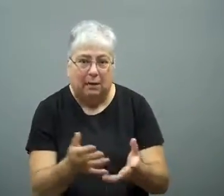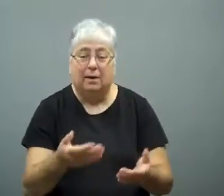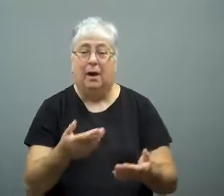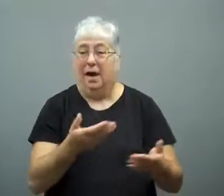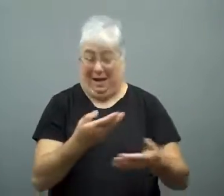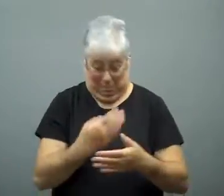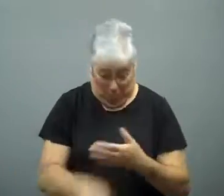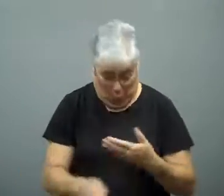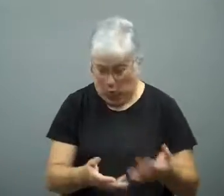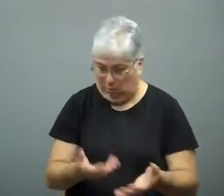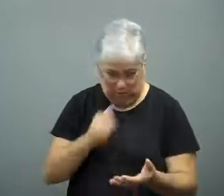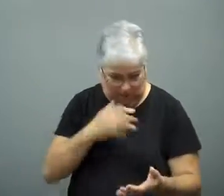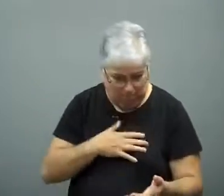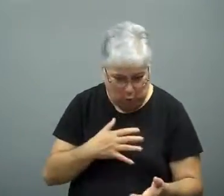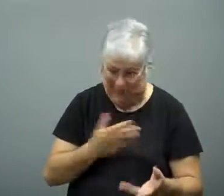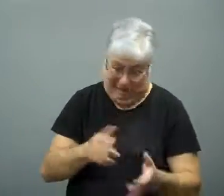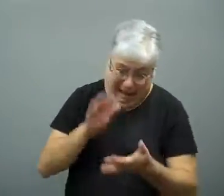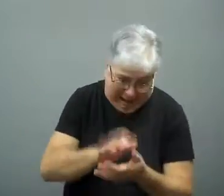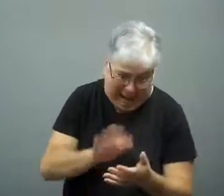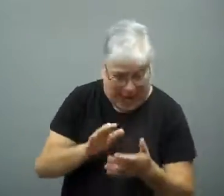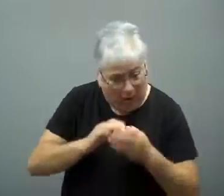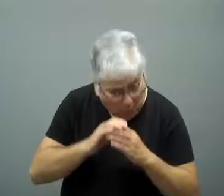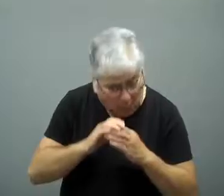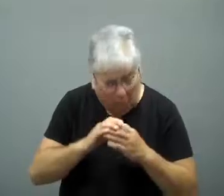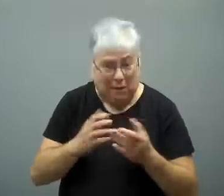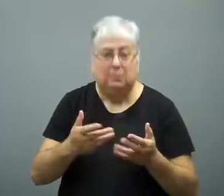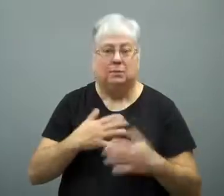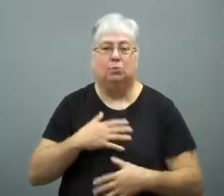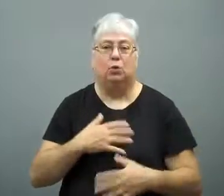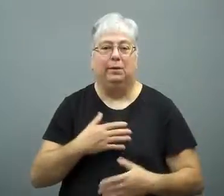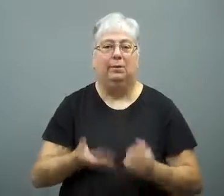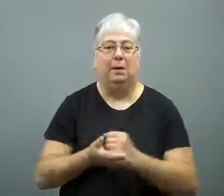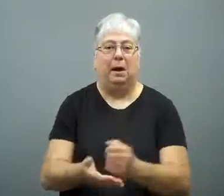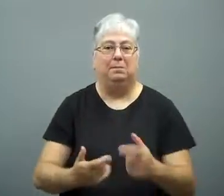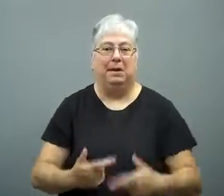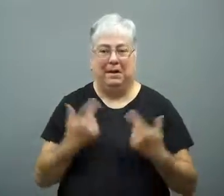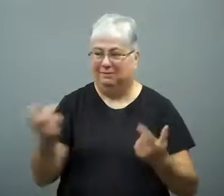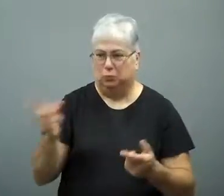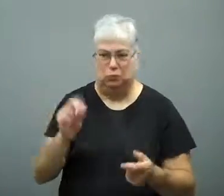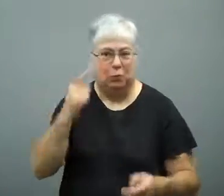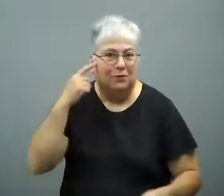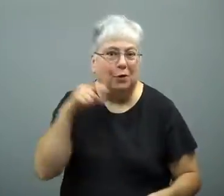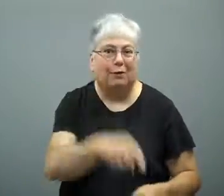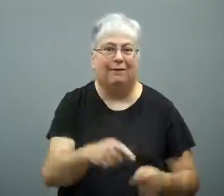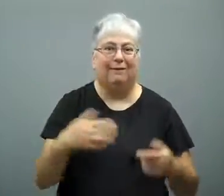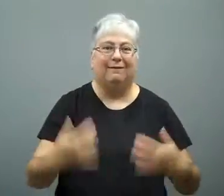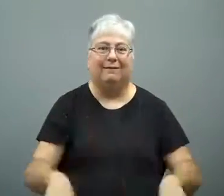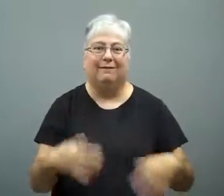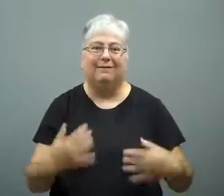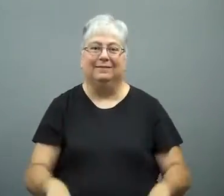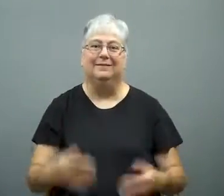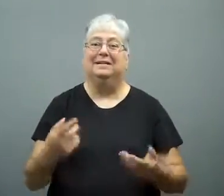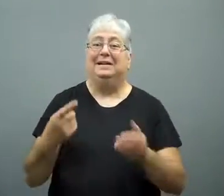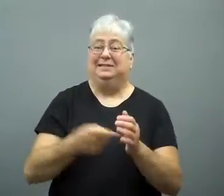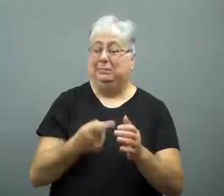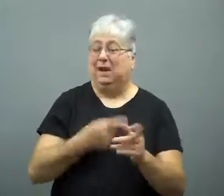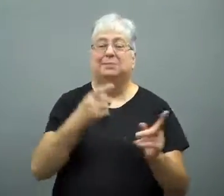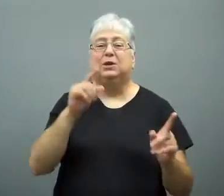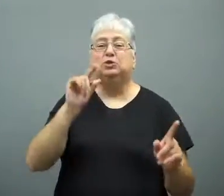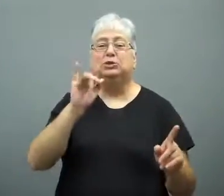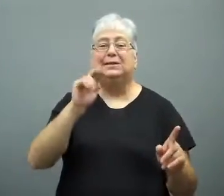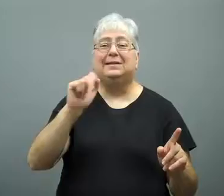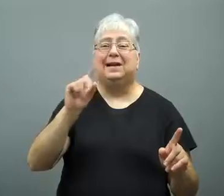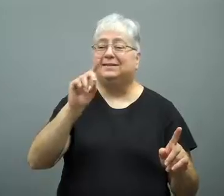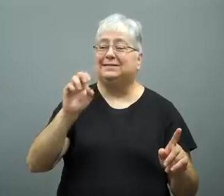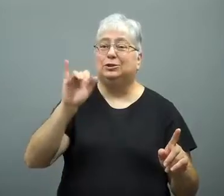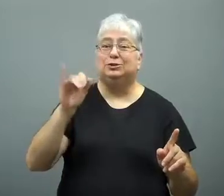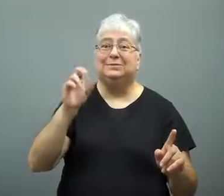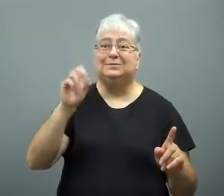The baby was not breathing at birth,